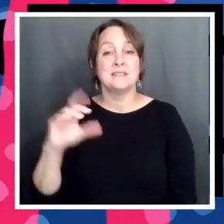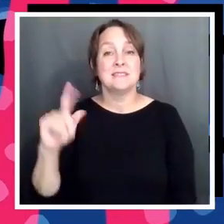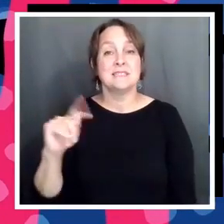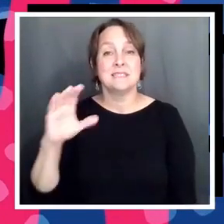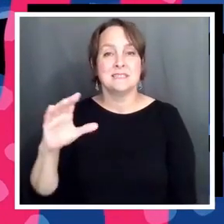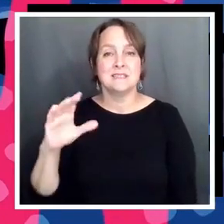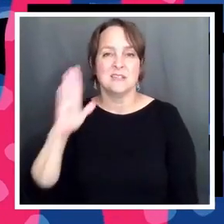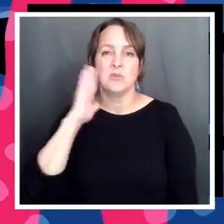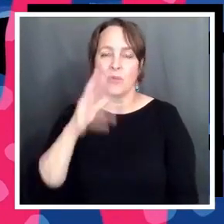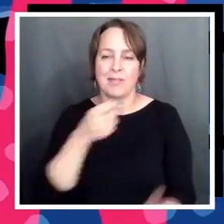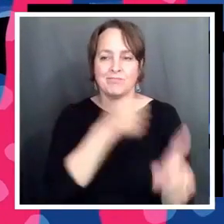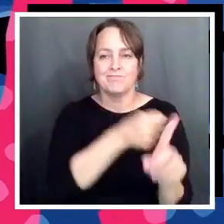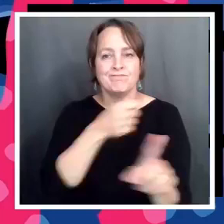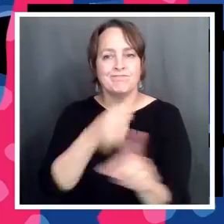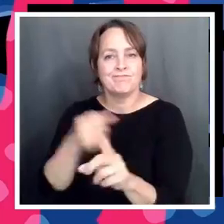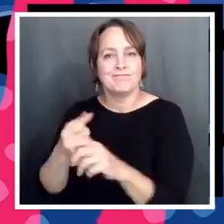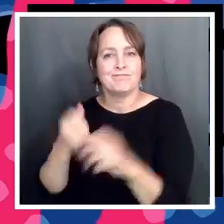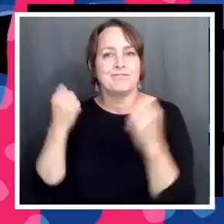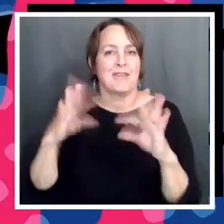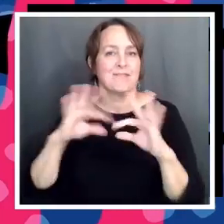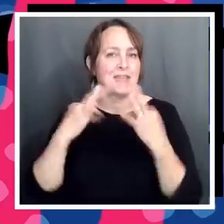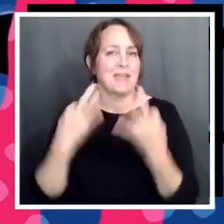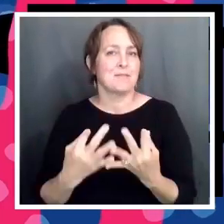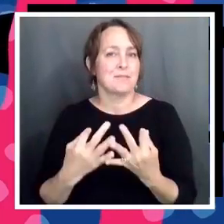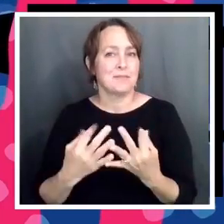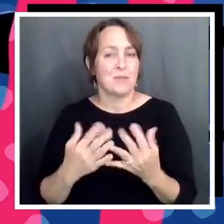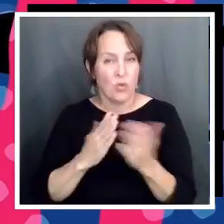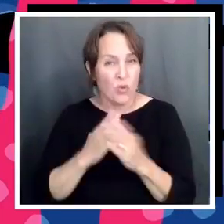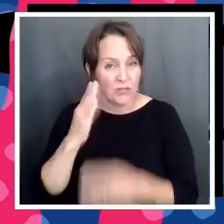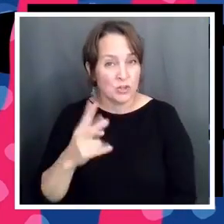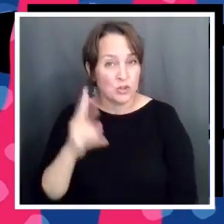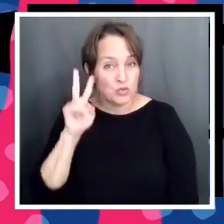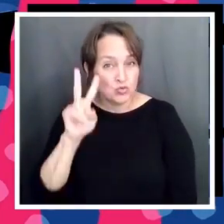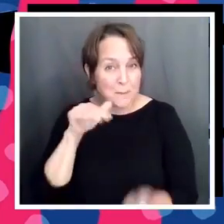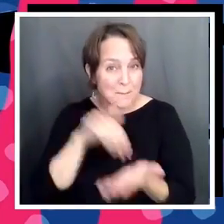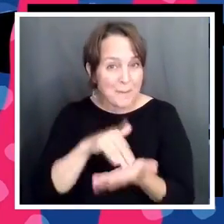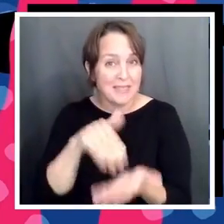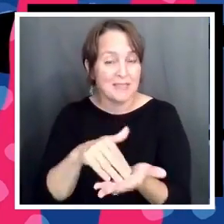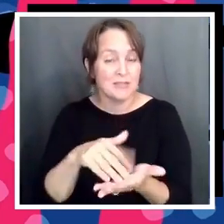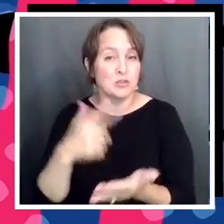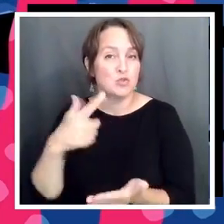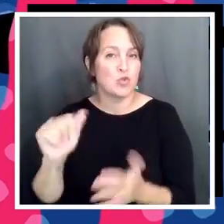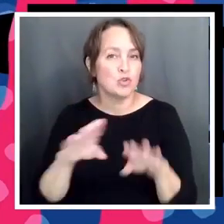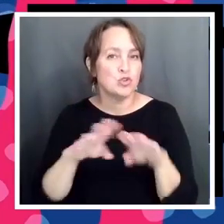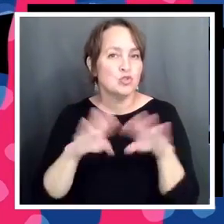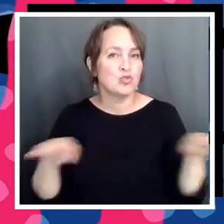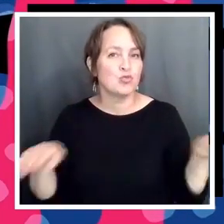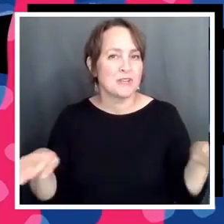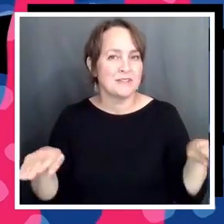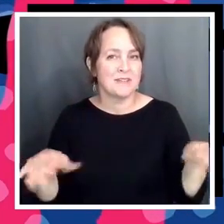ARARTI T TOD, , THE EXPANDED